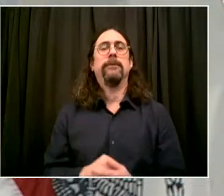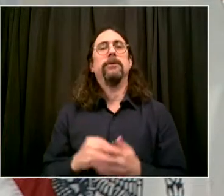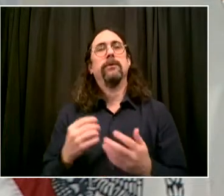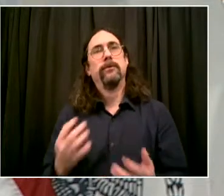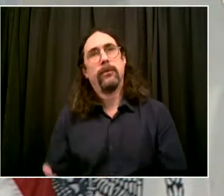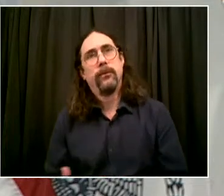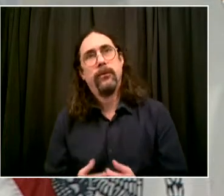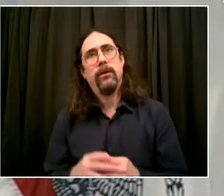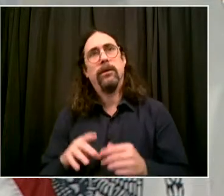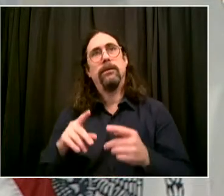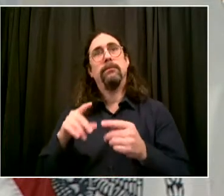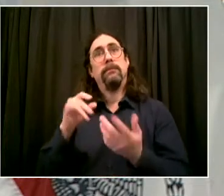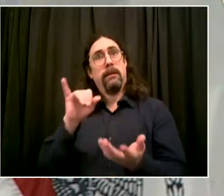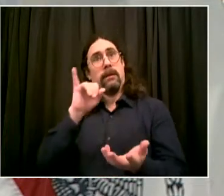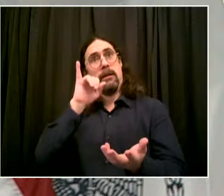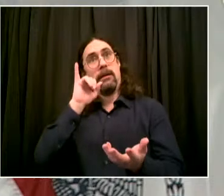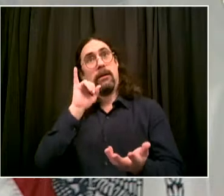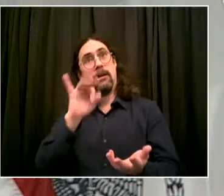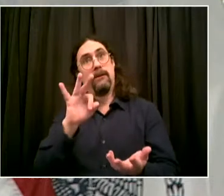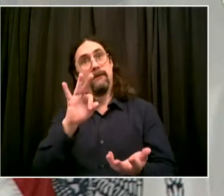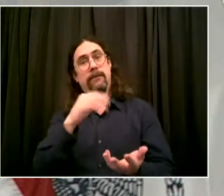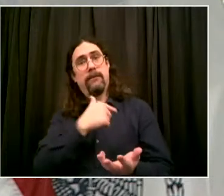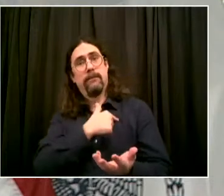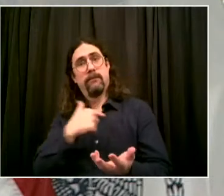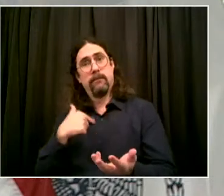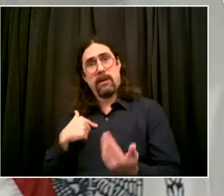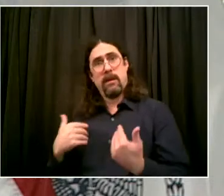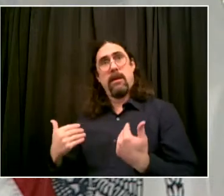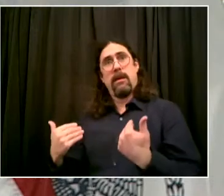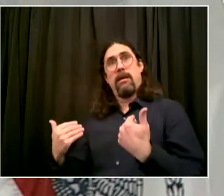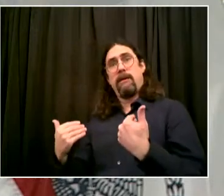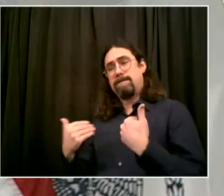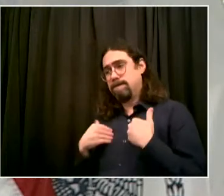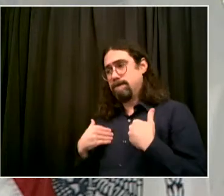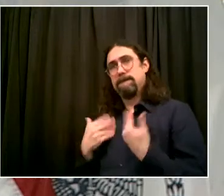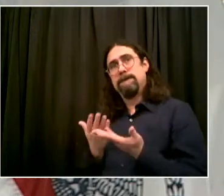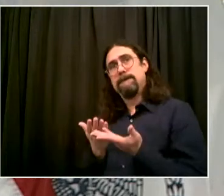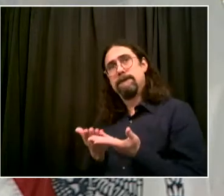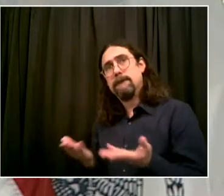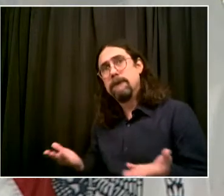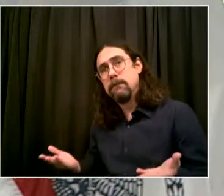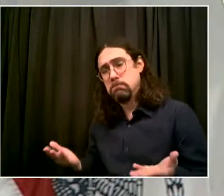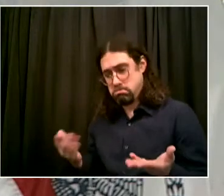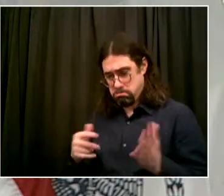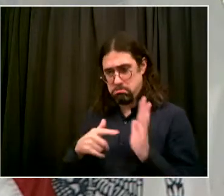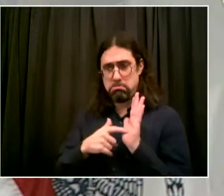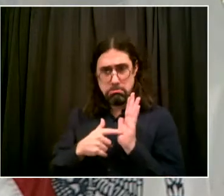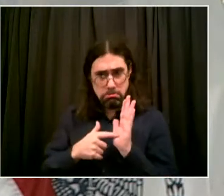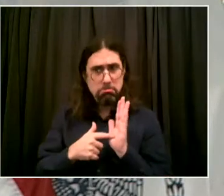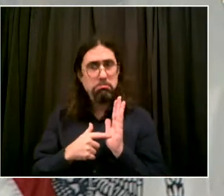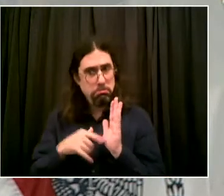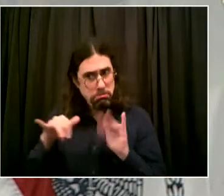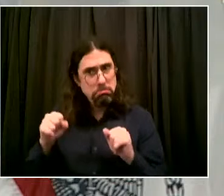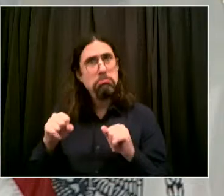TTHAT WIWIL L PROTECT THEM, THAT IS SOMETHING I WANT TO SEE US DO BUT I DON'T THINK